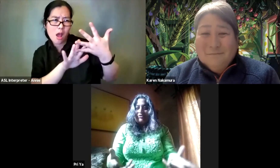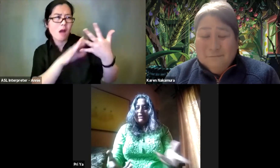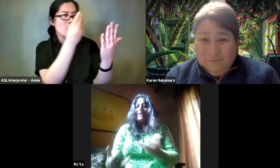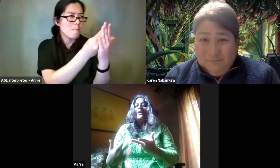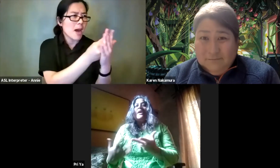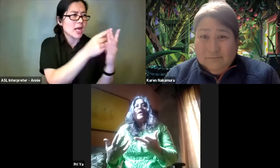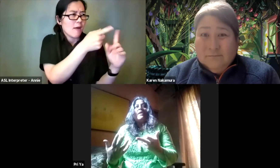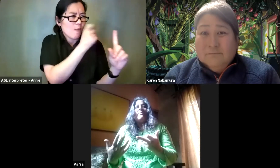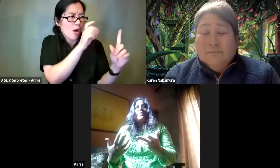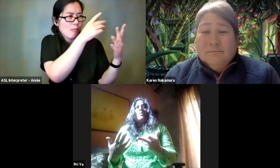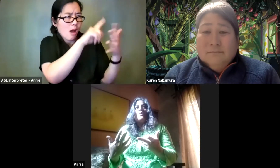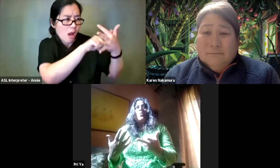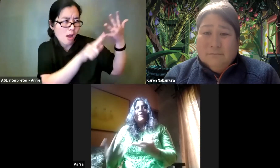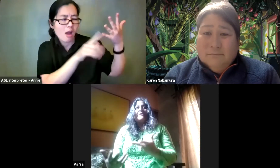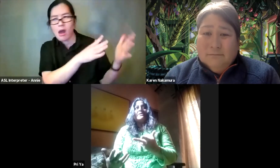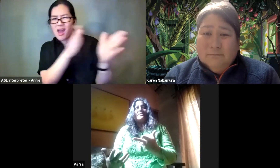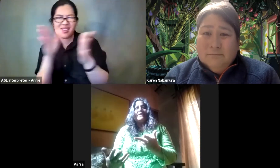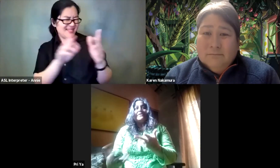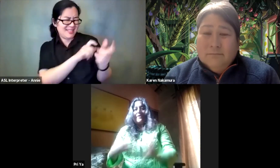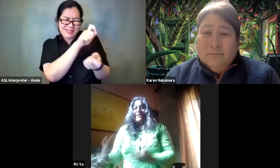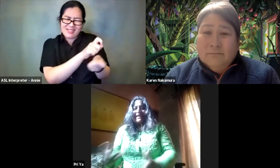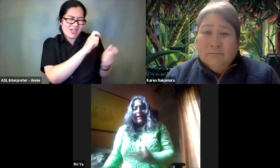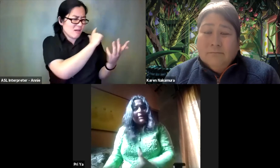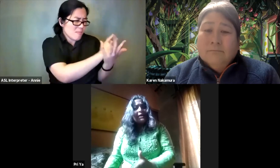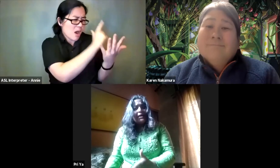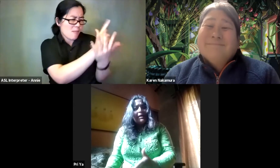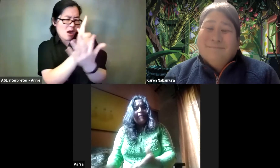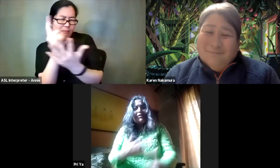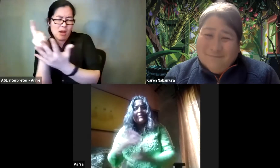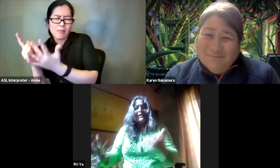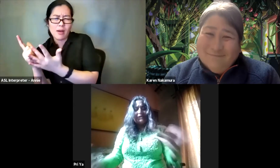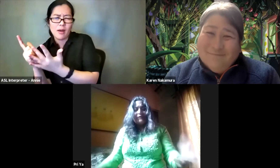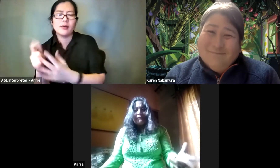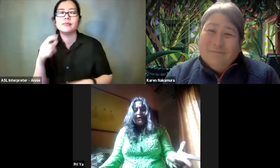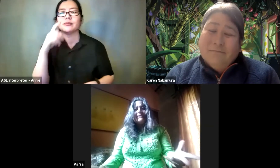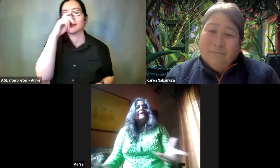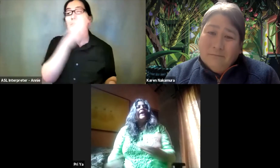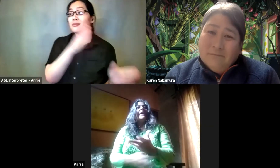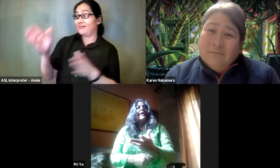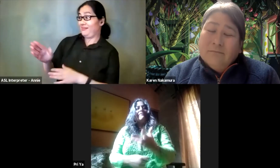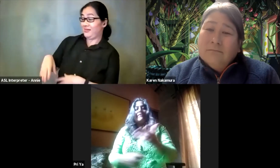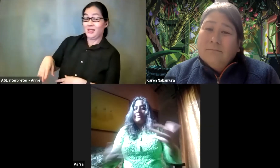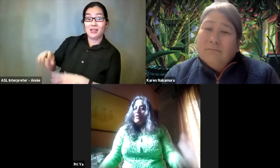countries. Priya Ramasubban: Whereas it's very dynamic here, everything is different every community